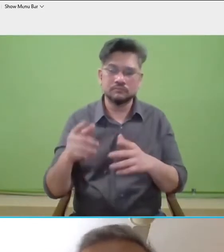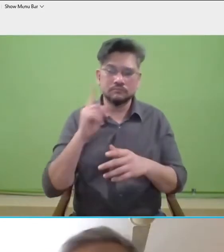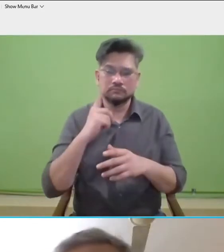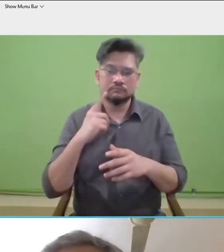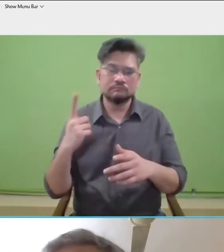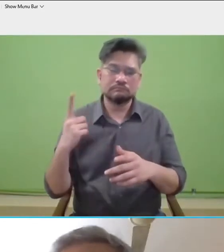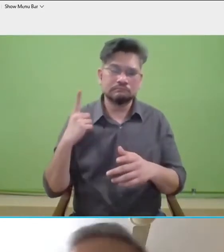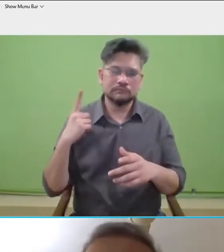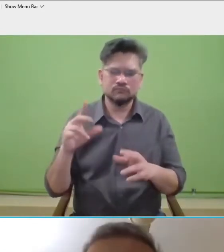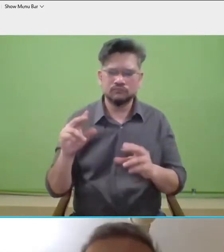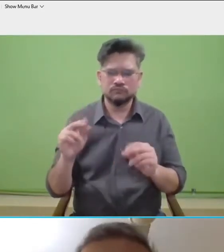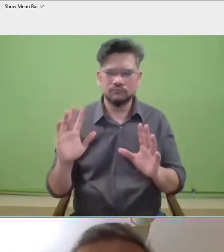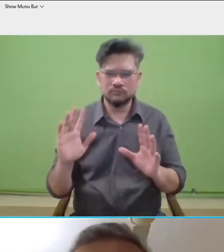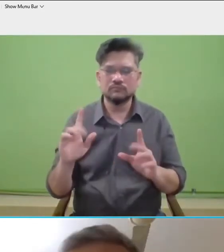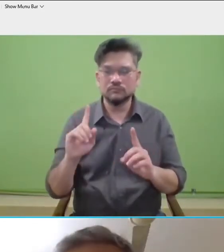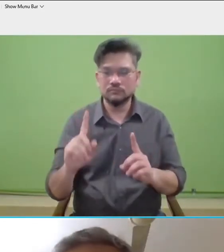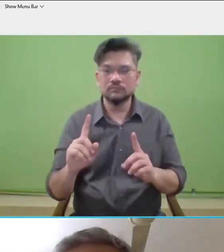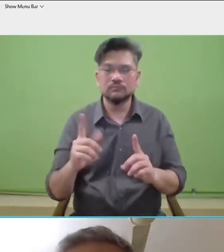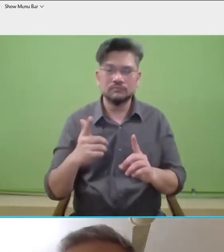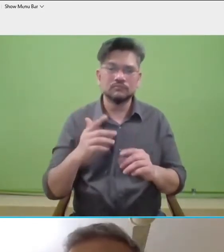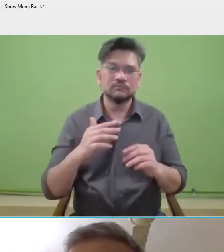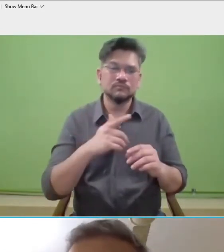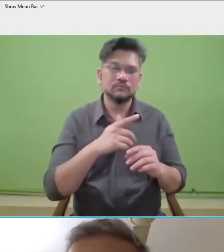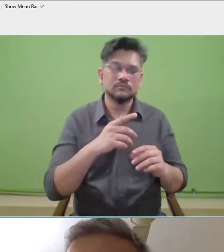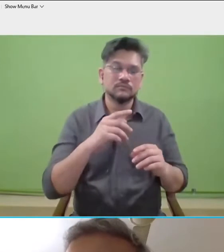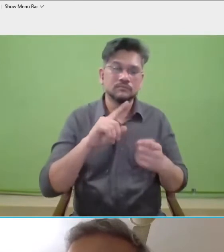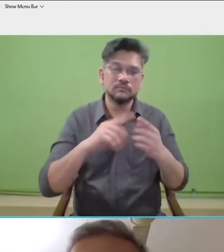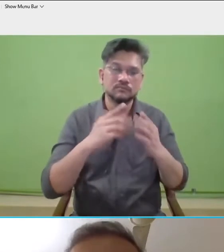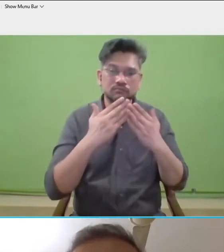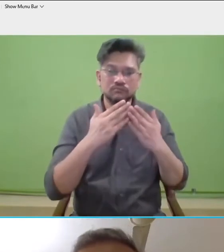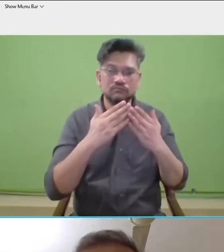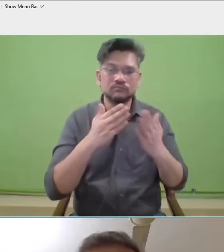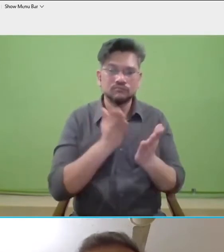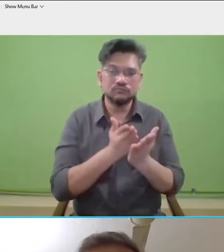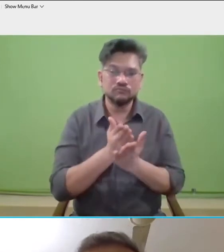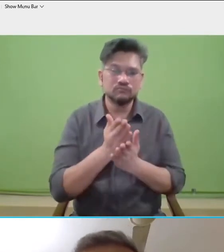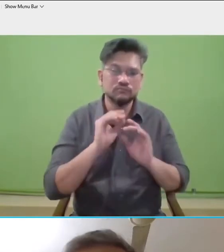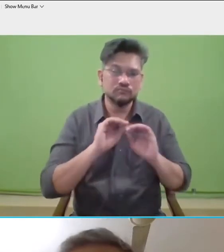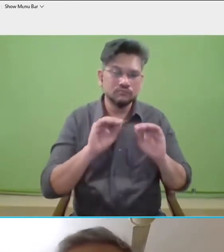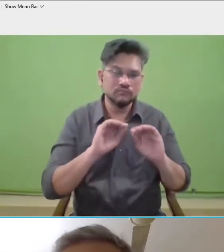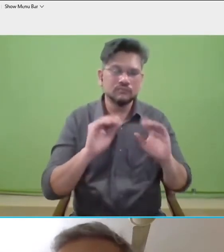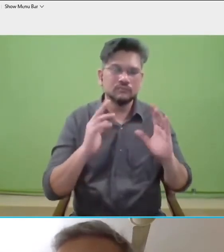but because of the dominant mode of imparting education is speech based okay